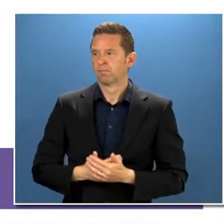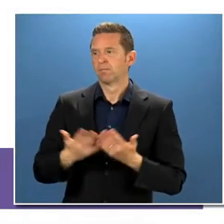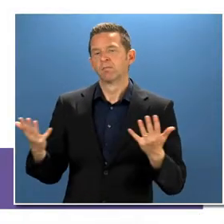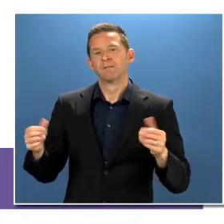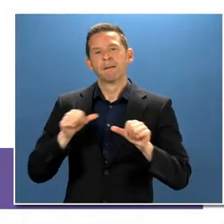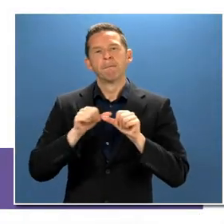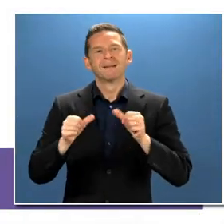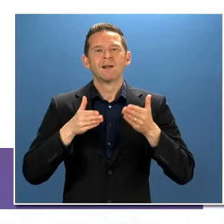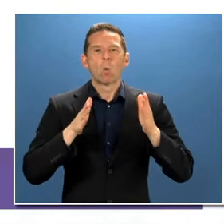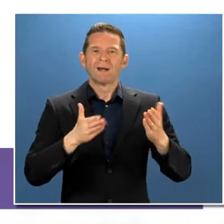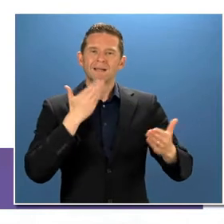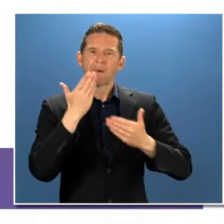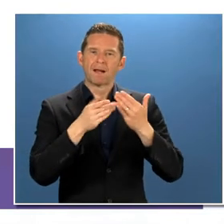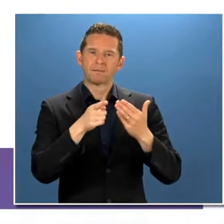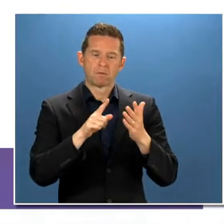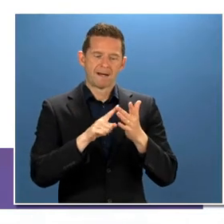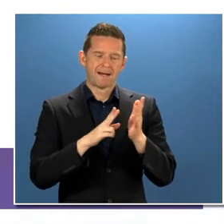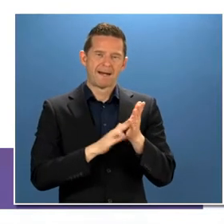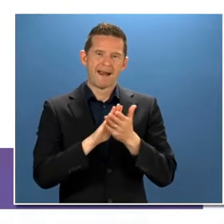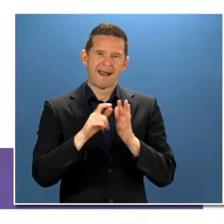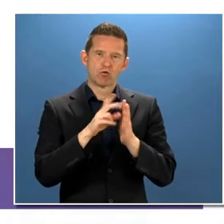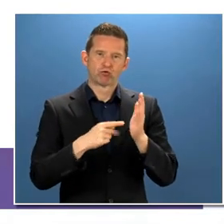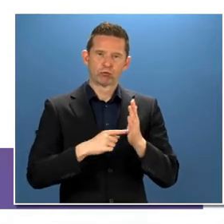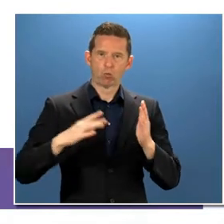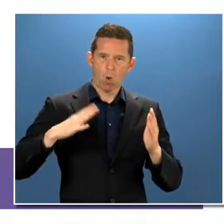requirements, reasonable adjustments, the Disability Discrimination Act more